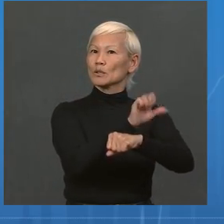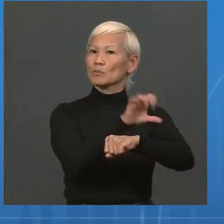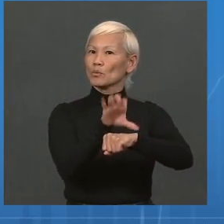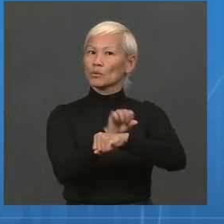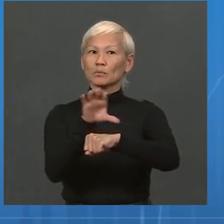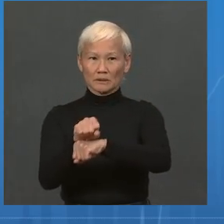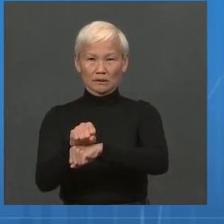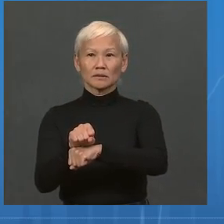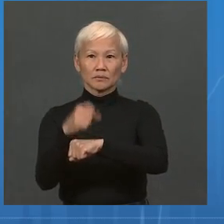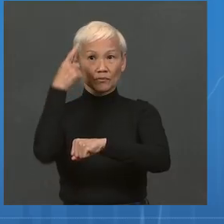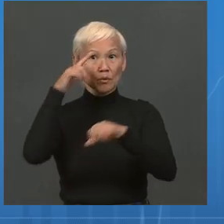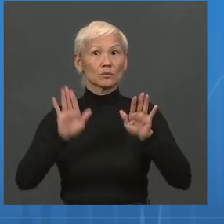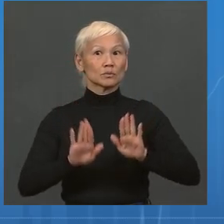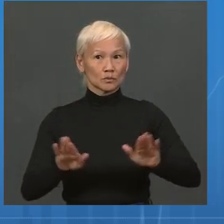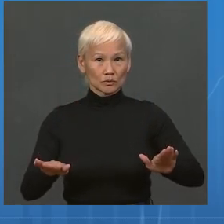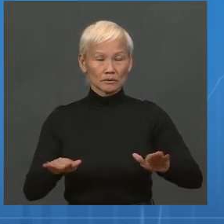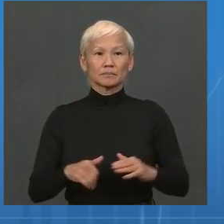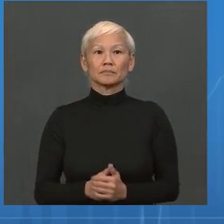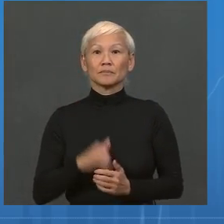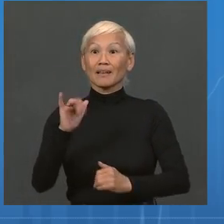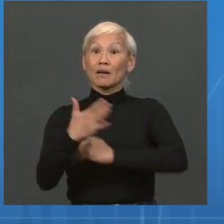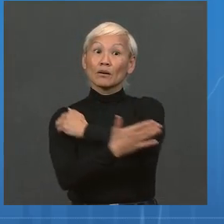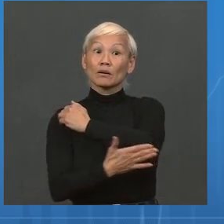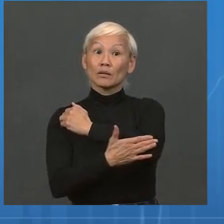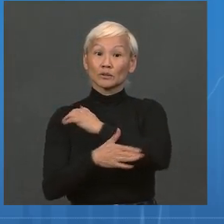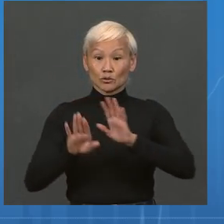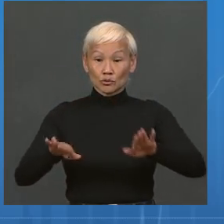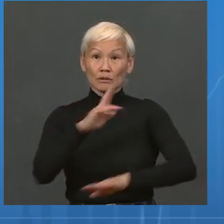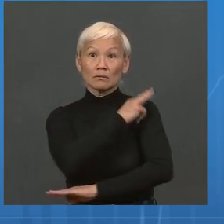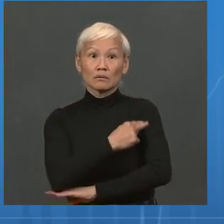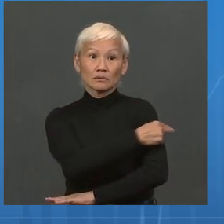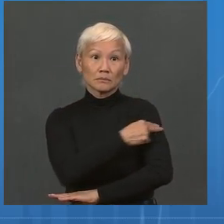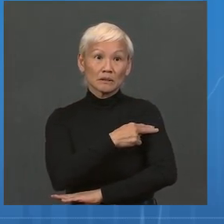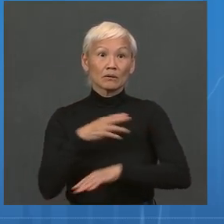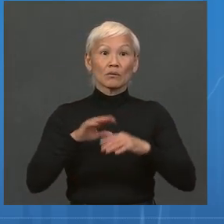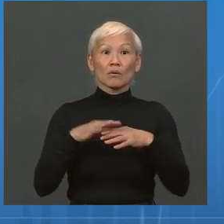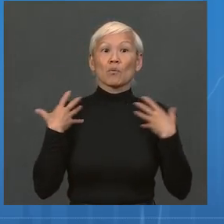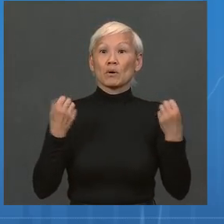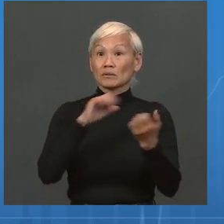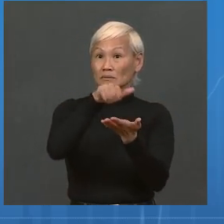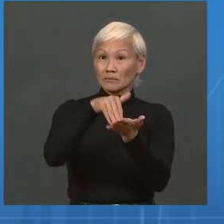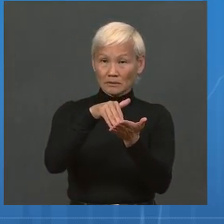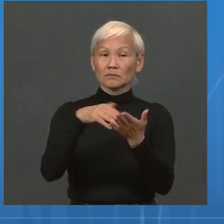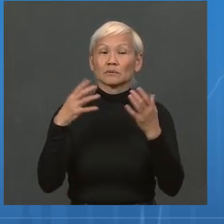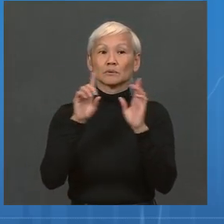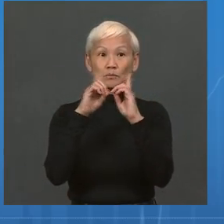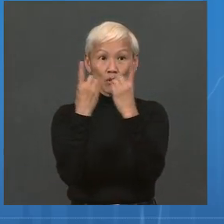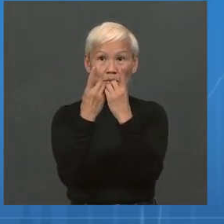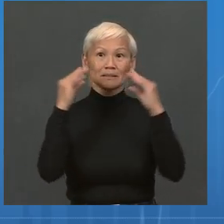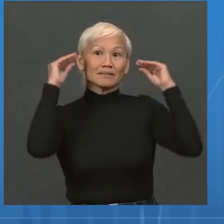Across the country, children's hospitals, local health departments, and education leaders are also kicking off their programs